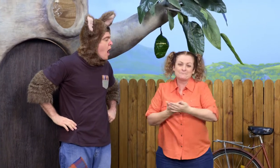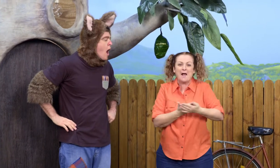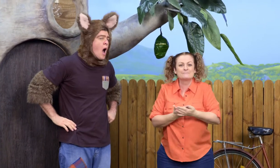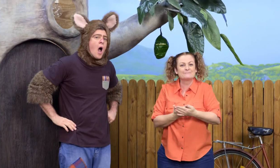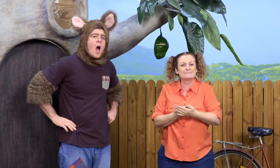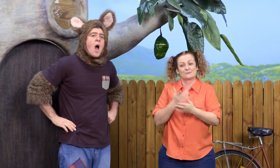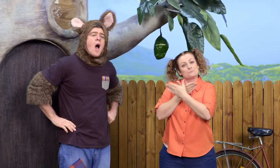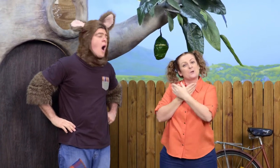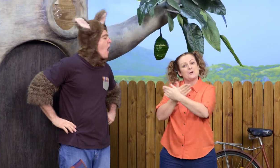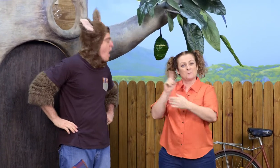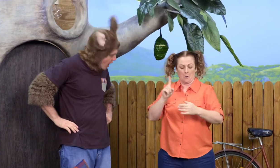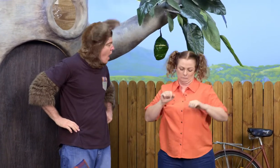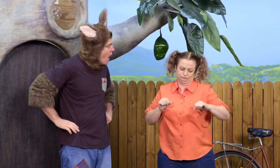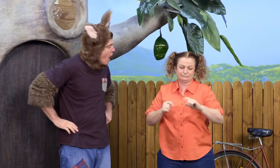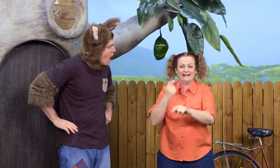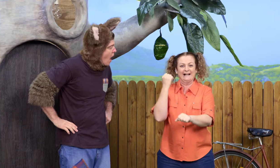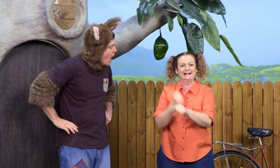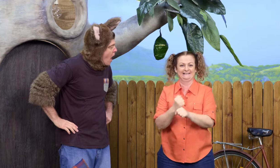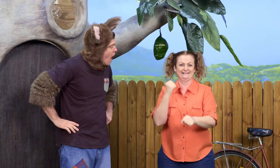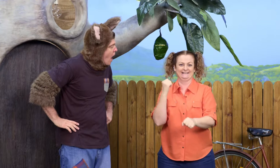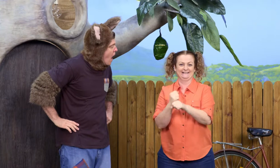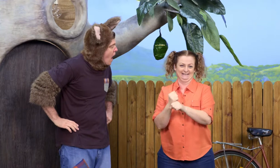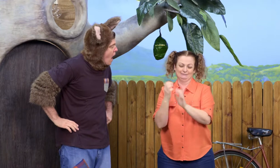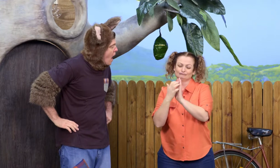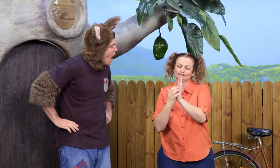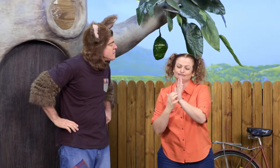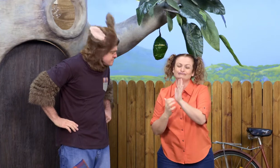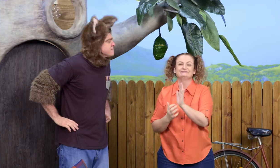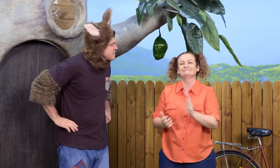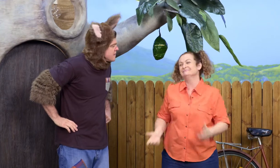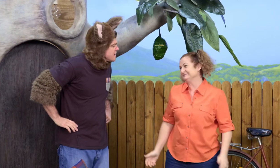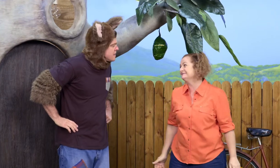You're born as a baby possum but a butterfly is born from an egg.